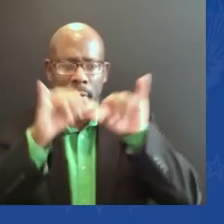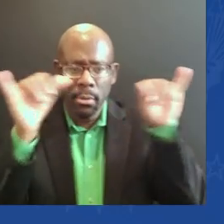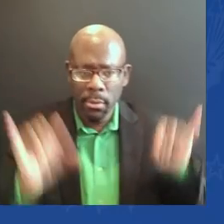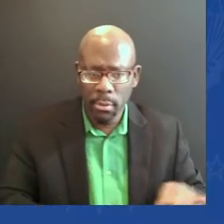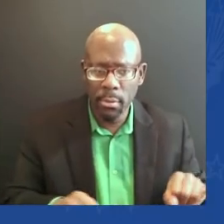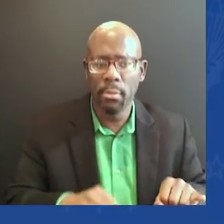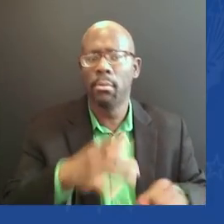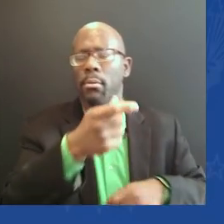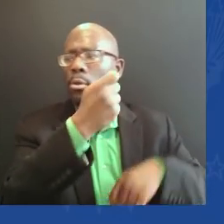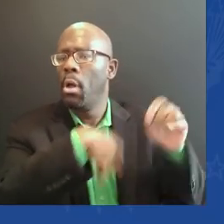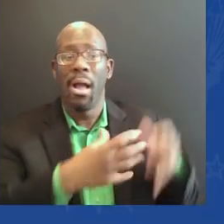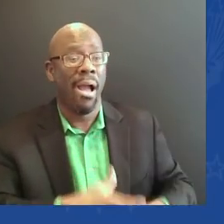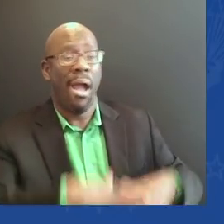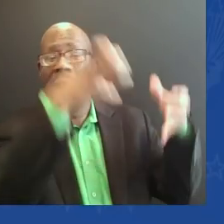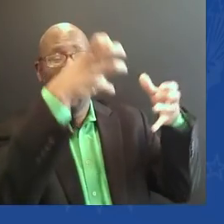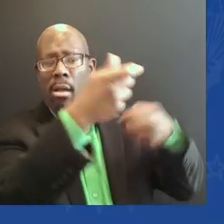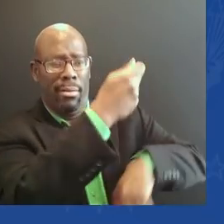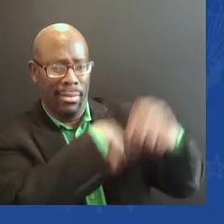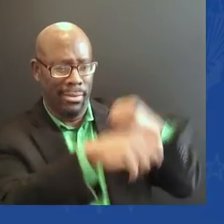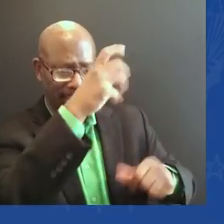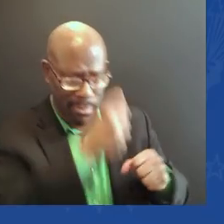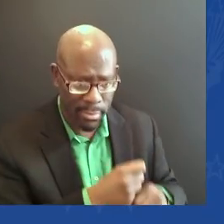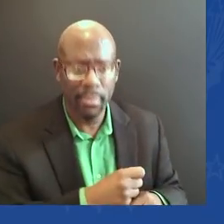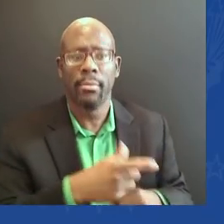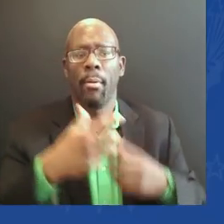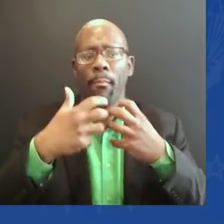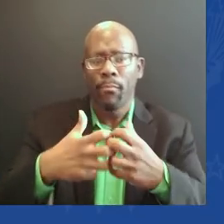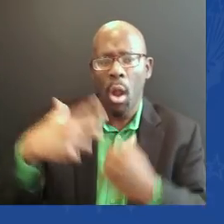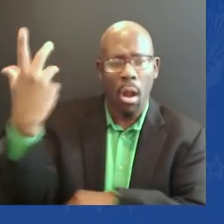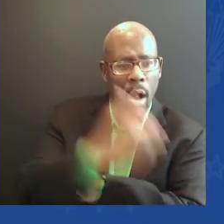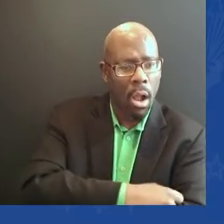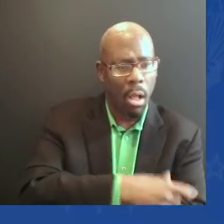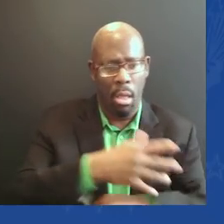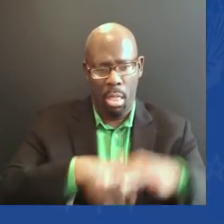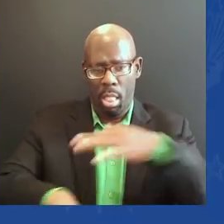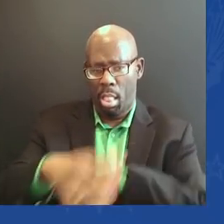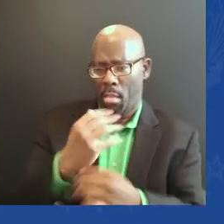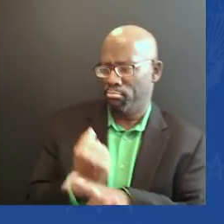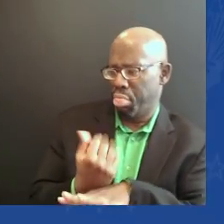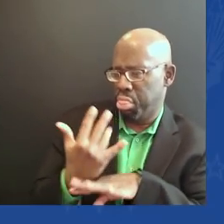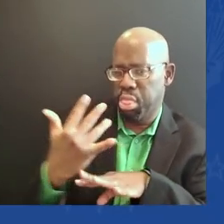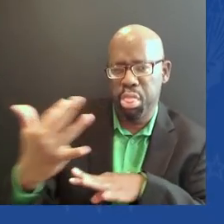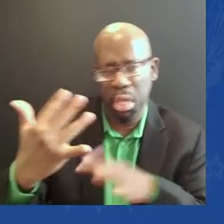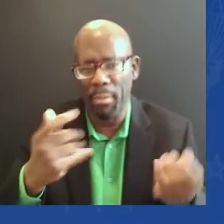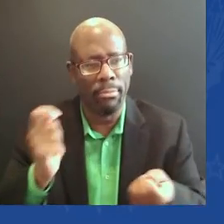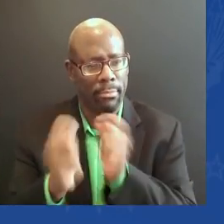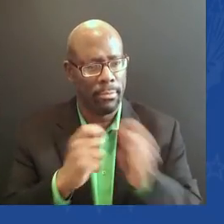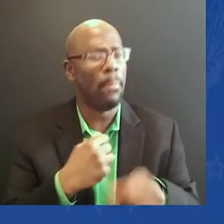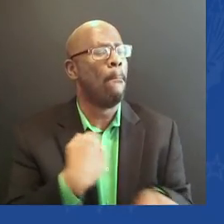and burning down large swathes of -- swaths of the West, to bury this underground. There's a whole range of things.